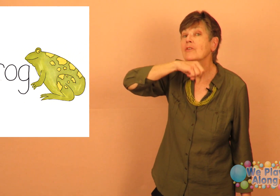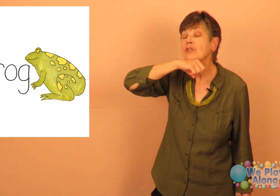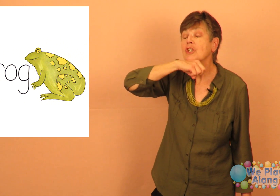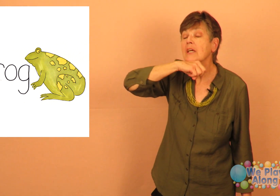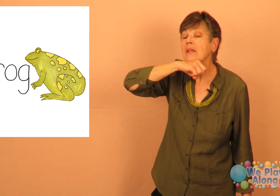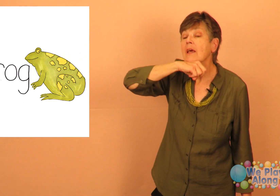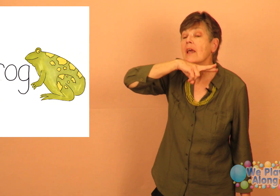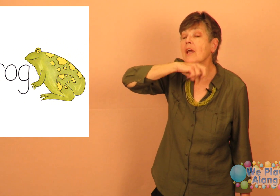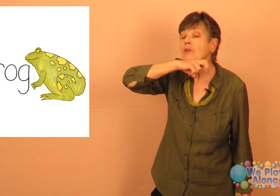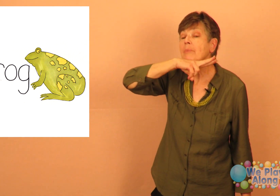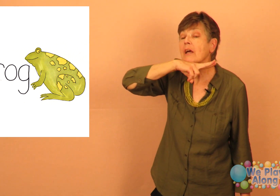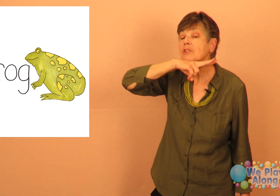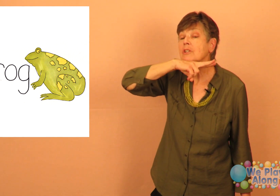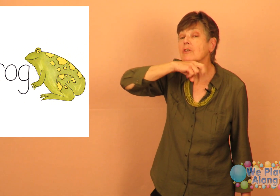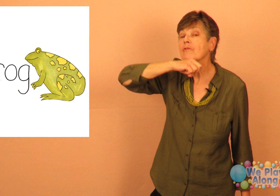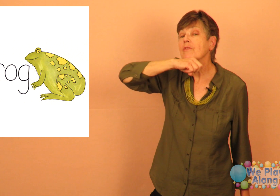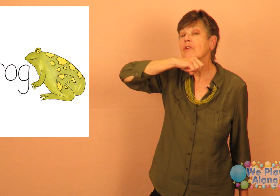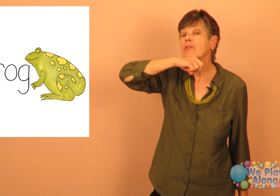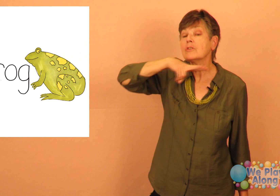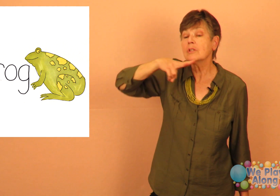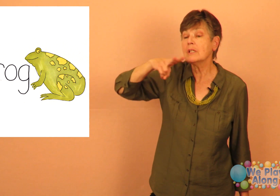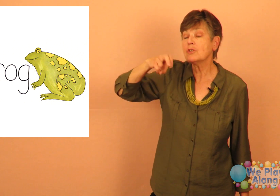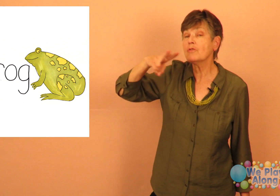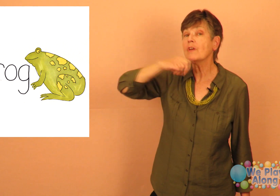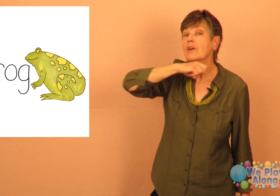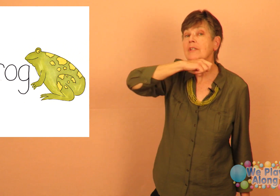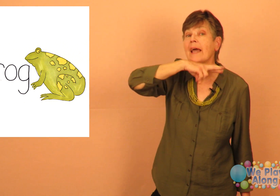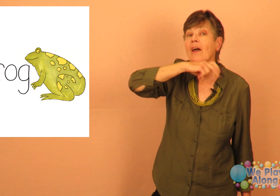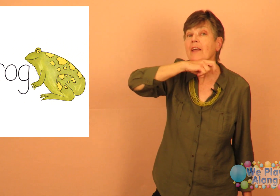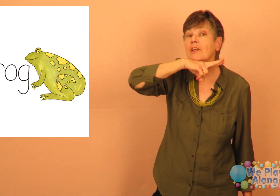your chin and you balance your little you're these two fingers out like the